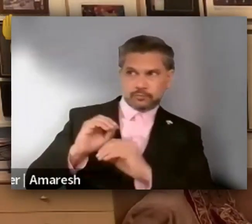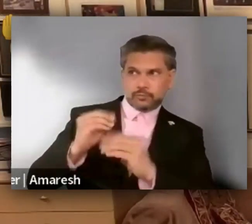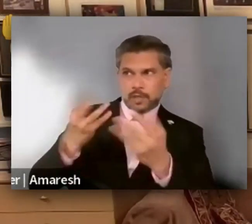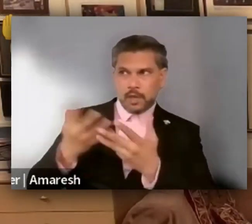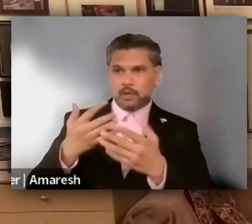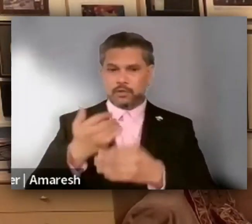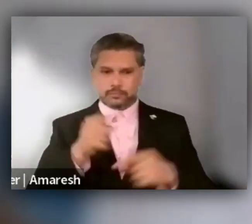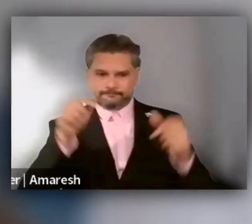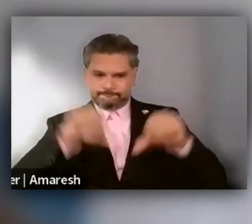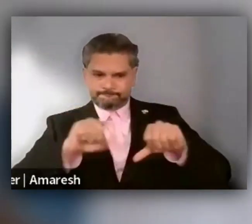Thank you, Vint.